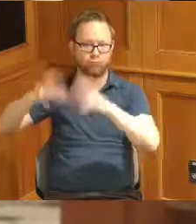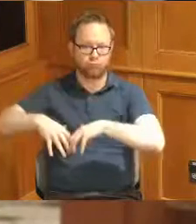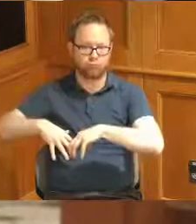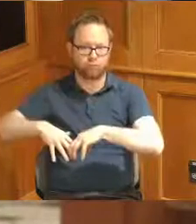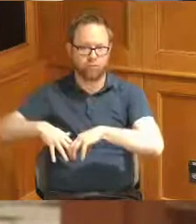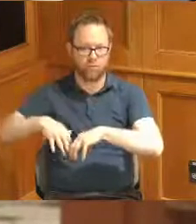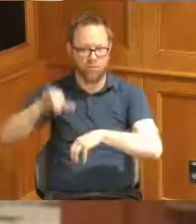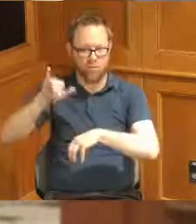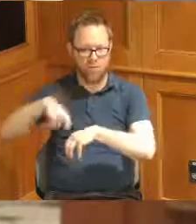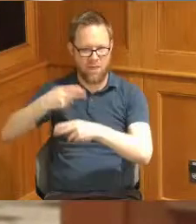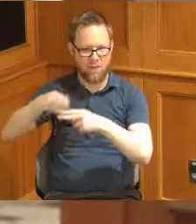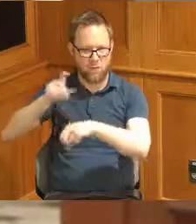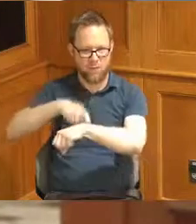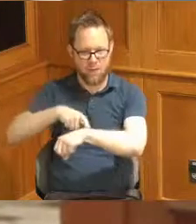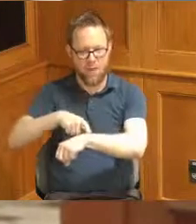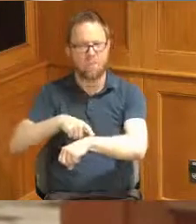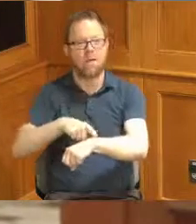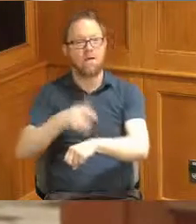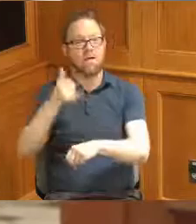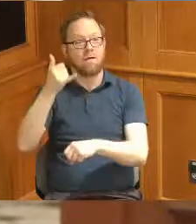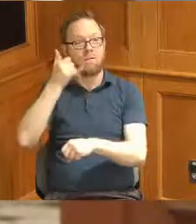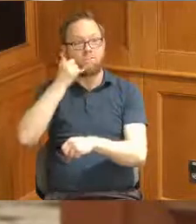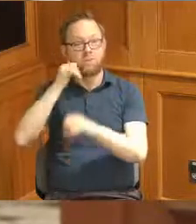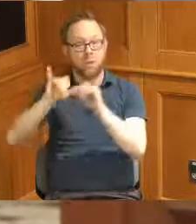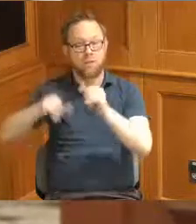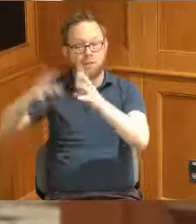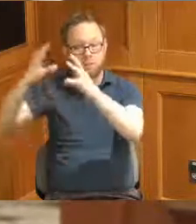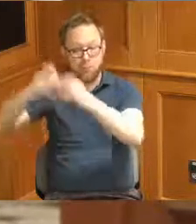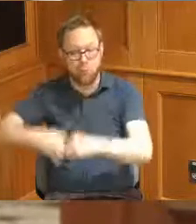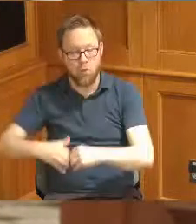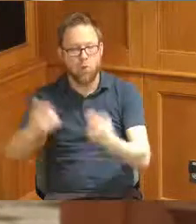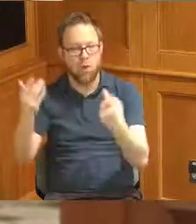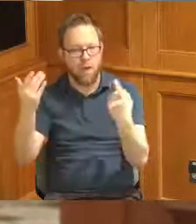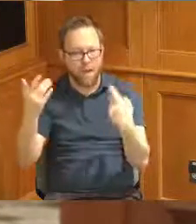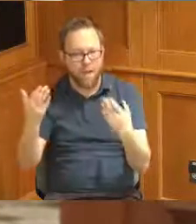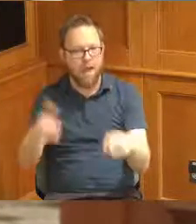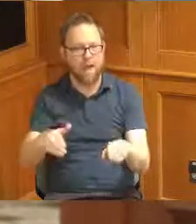when our phone system Powers down we have automatic redundancies and the nice thing is that